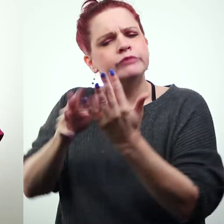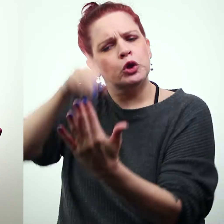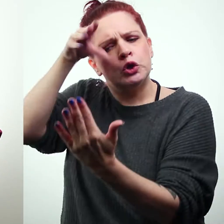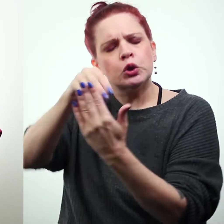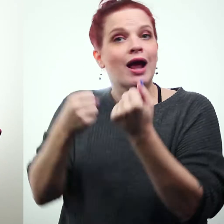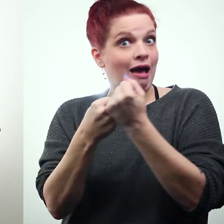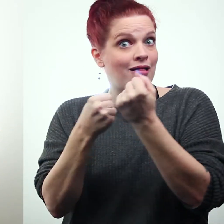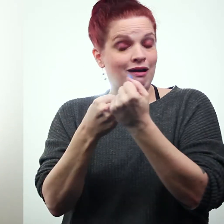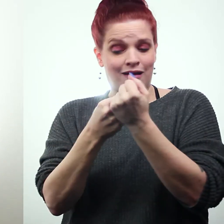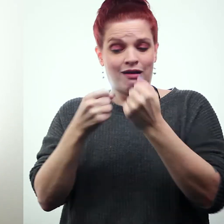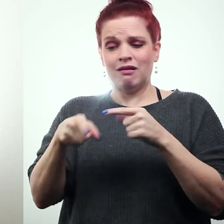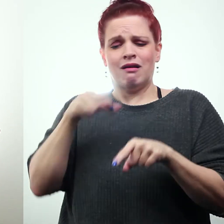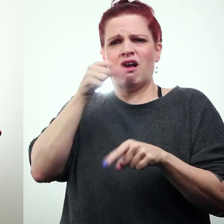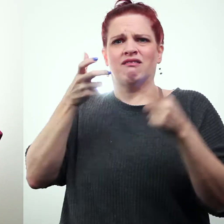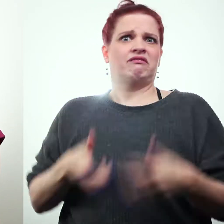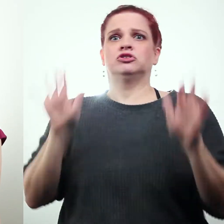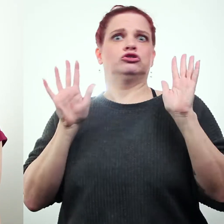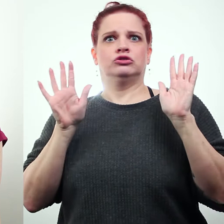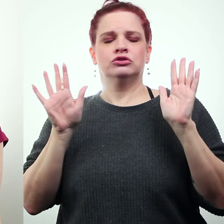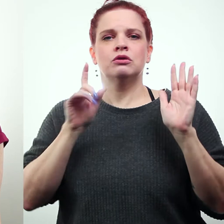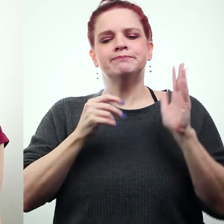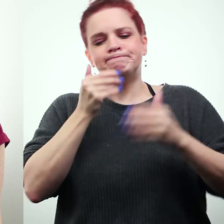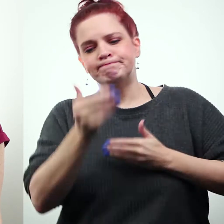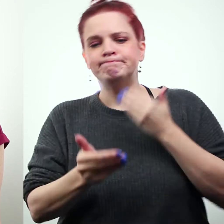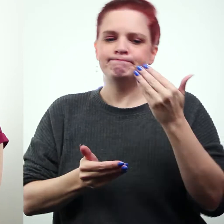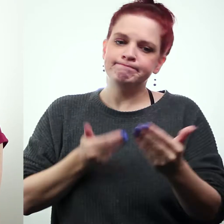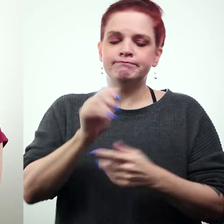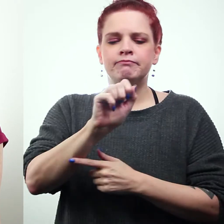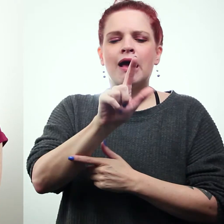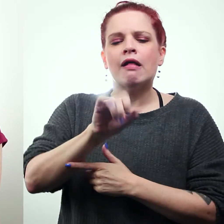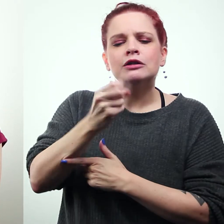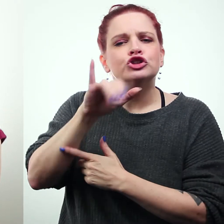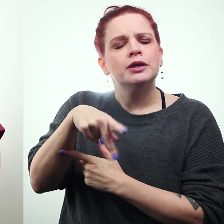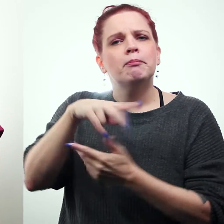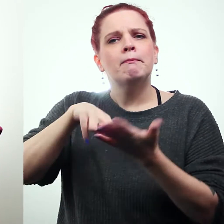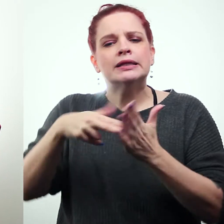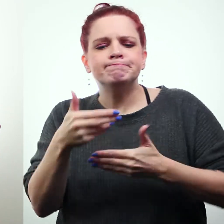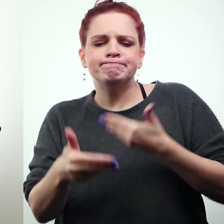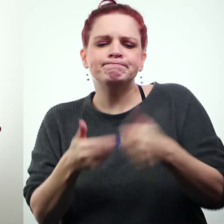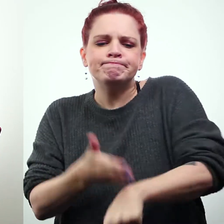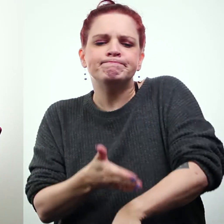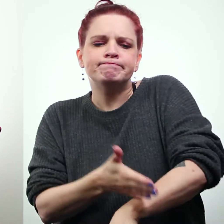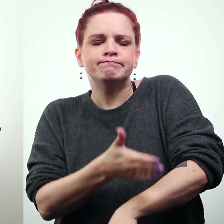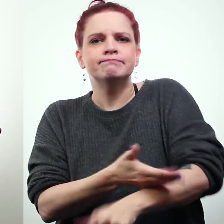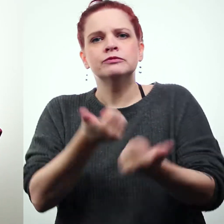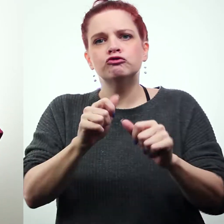Being an ally is not something that is ever really fully complete. So when you talk about allyship and the movement towards and the goal of being a